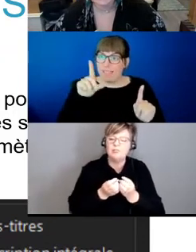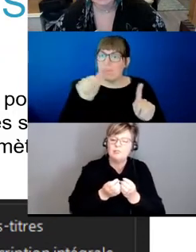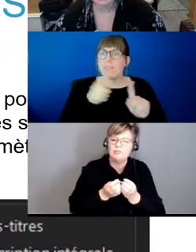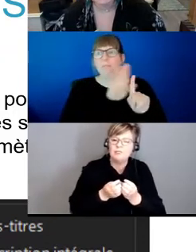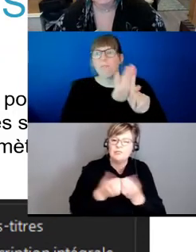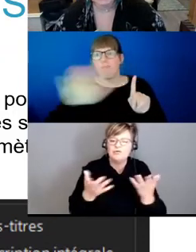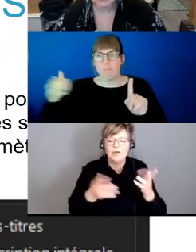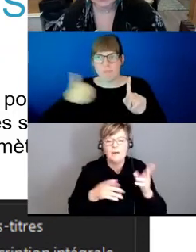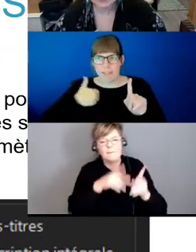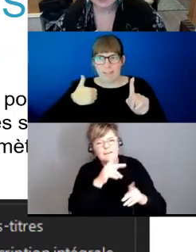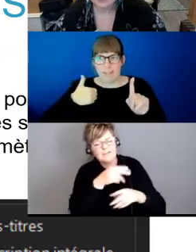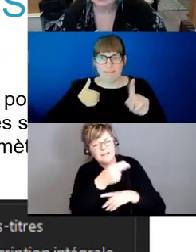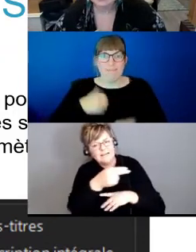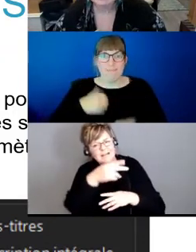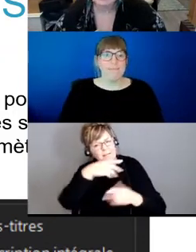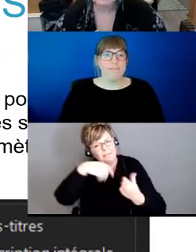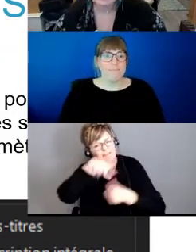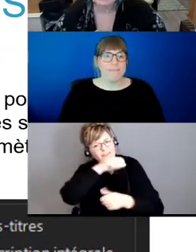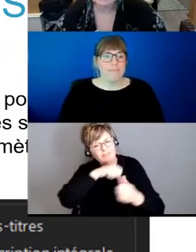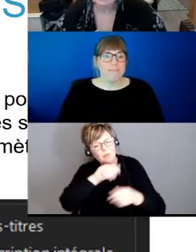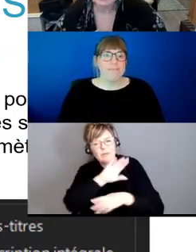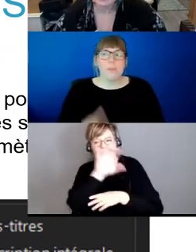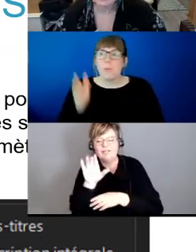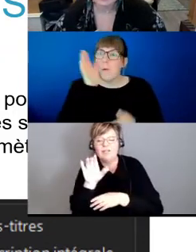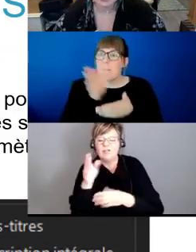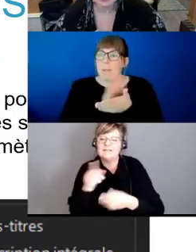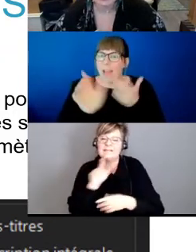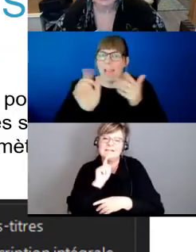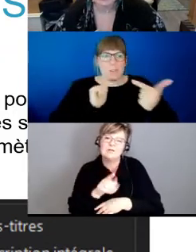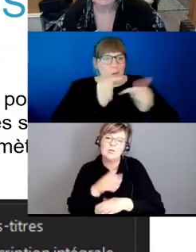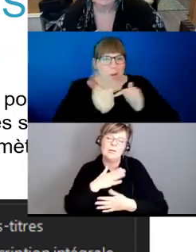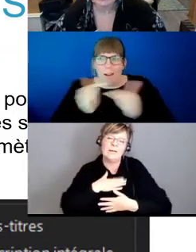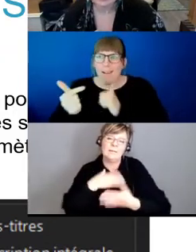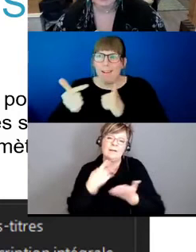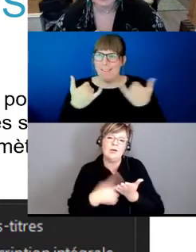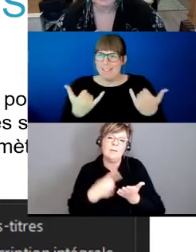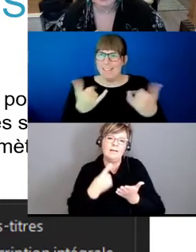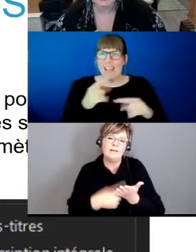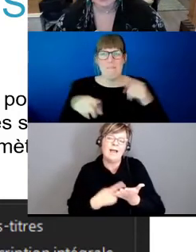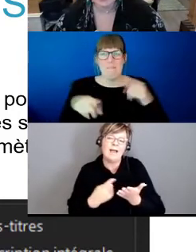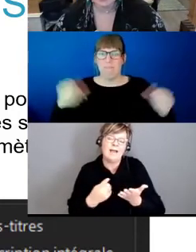THERE ARE TOO MANY OF US HERE TODAY TO HEAR FROM EVERYONE INDIVIDUALLY. THEREFORE, WE